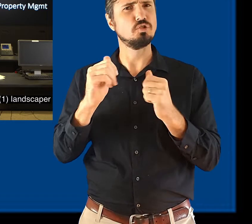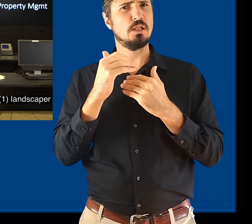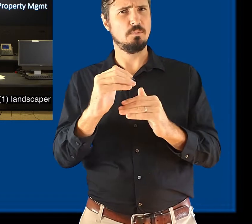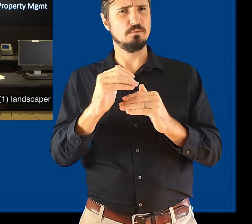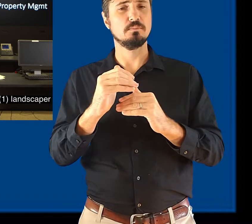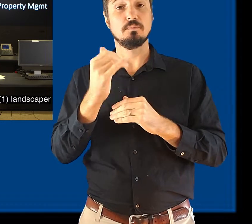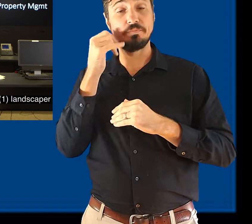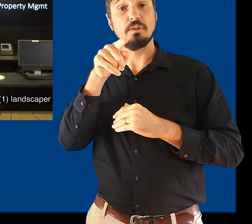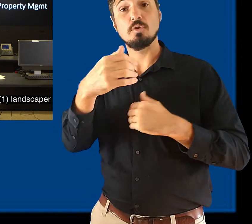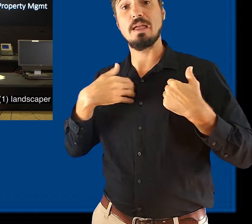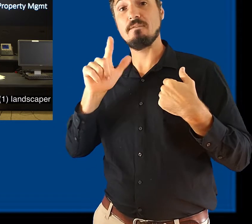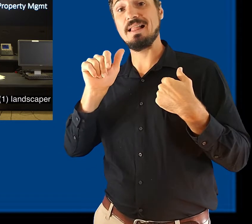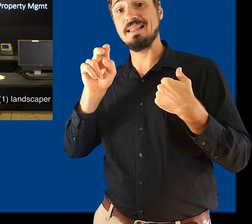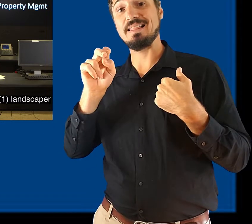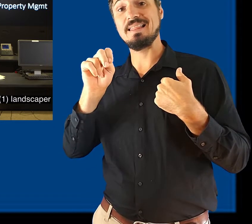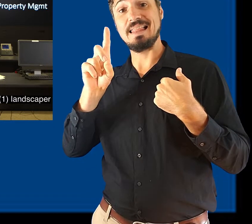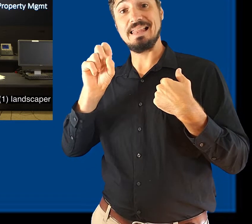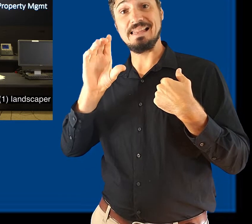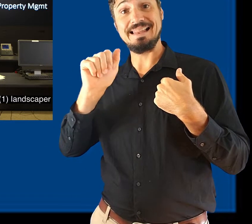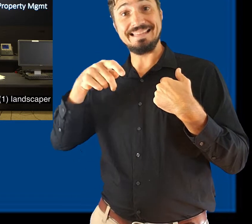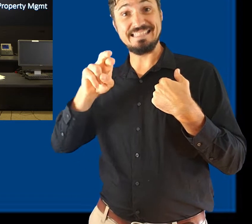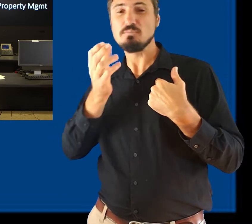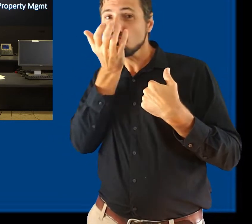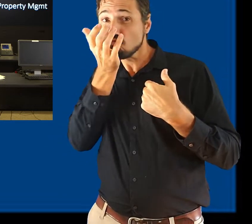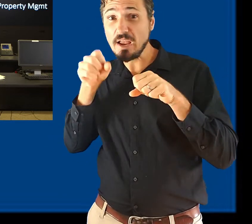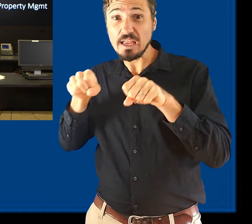and three (3) employees between five (5) and ten (10) acres.